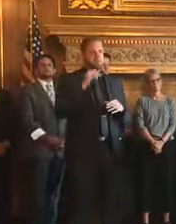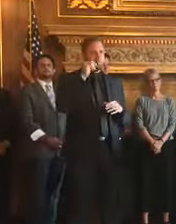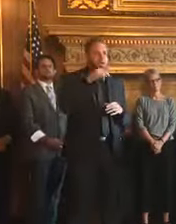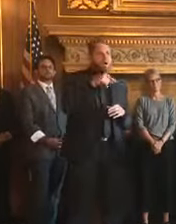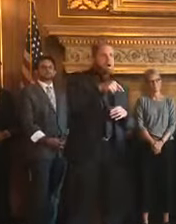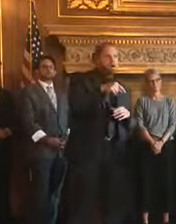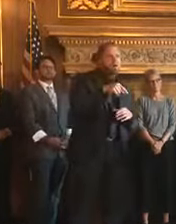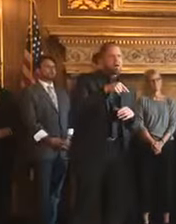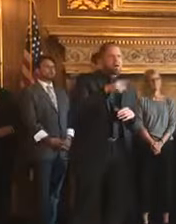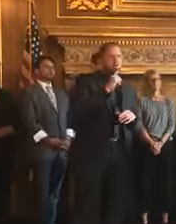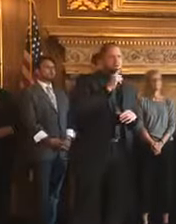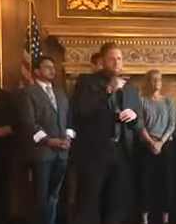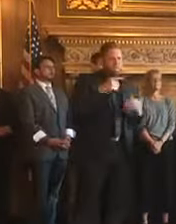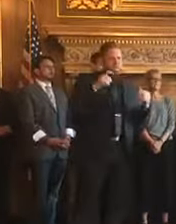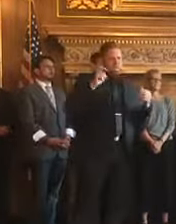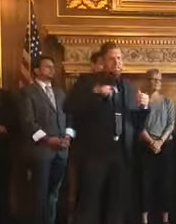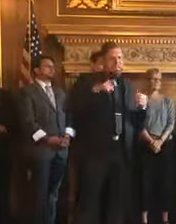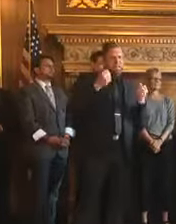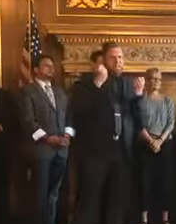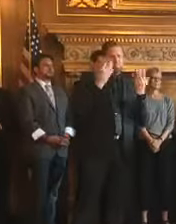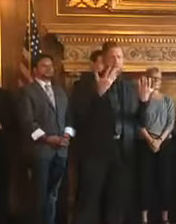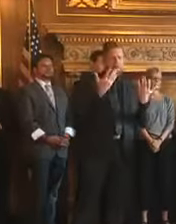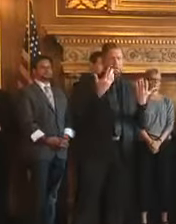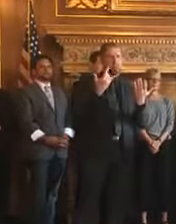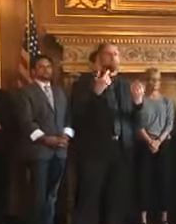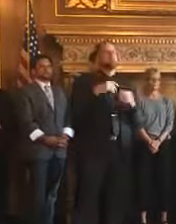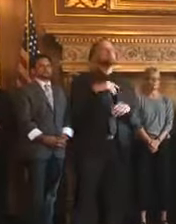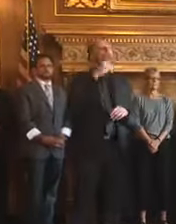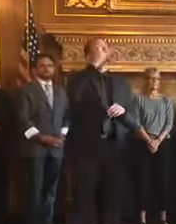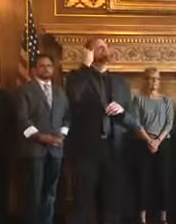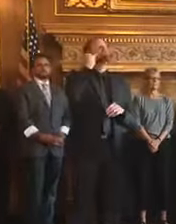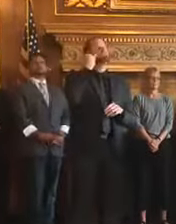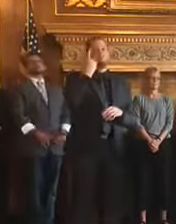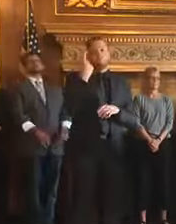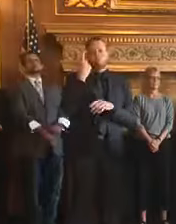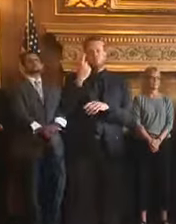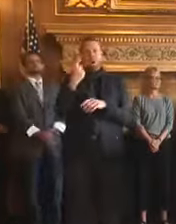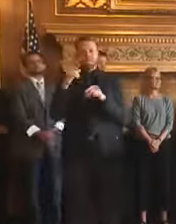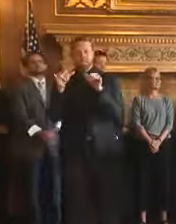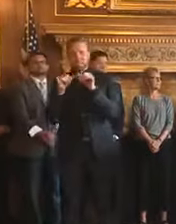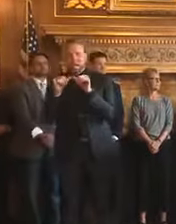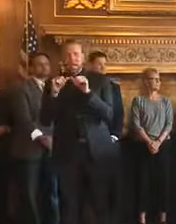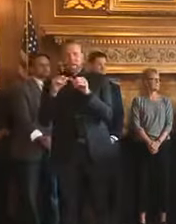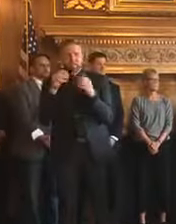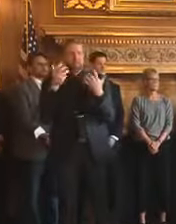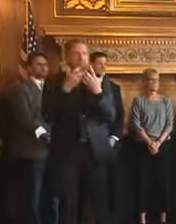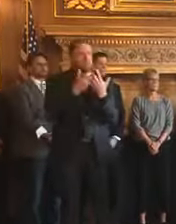one size does not fit all, and by making these changes to interpreter licensing we are ensuring